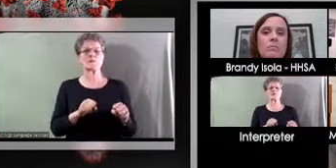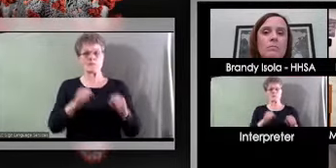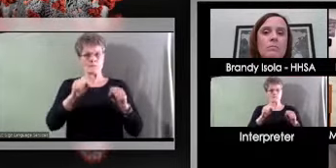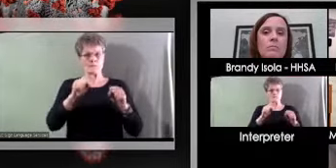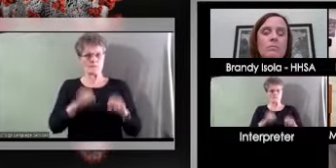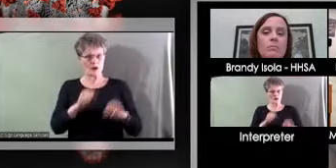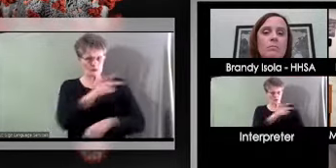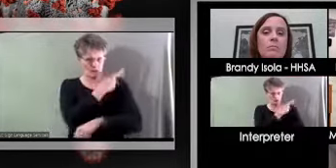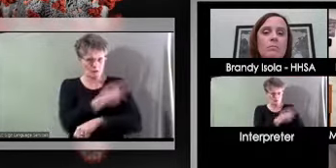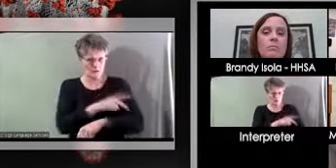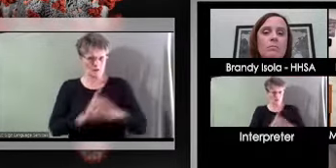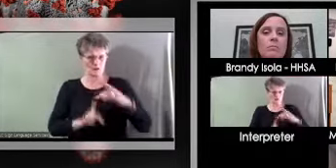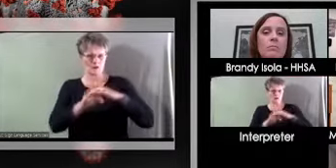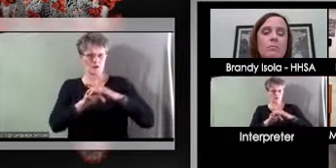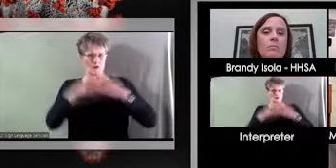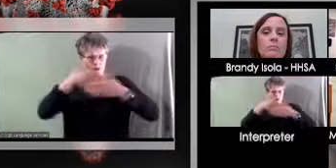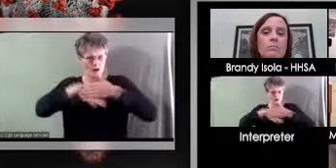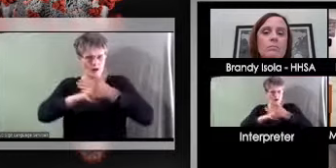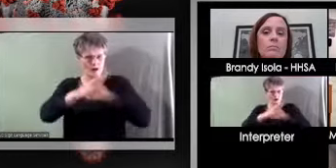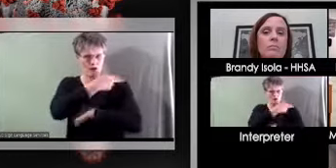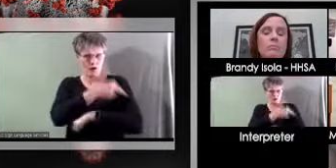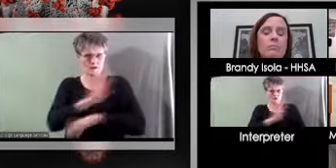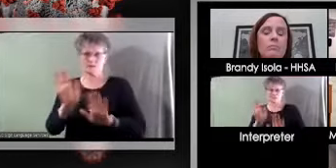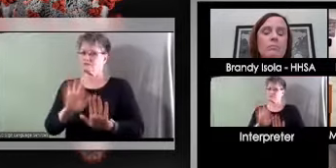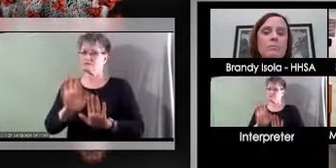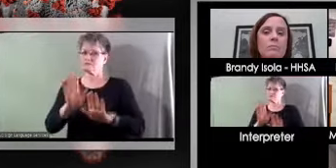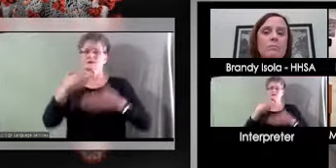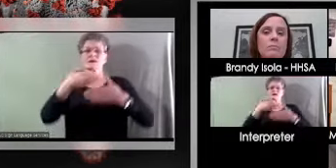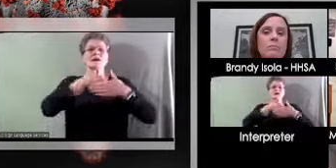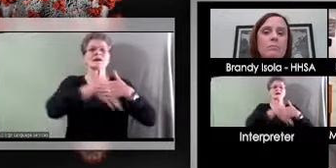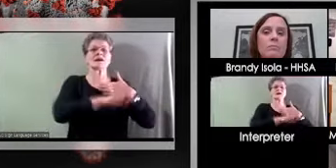so when that happens our providers and the rest of our staff